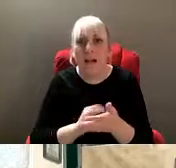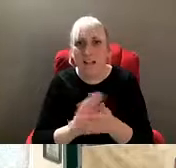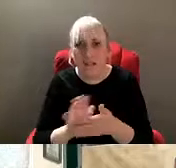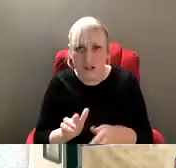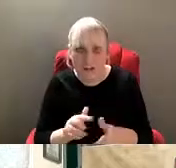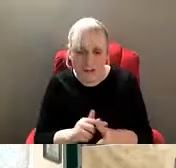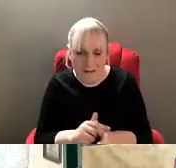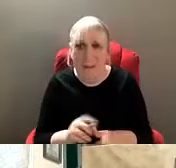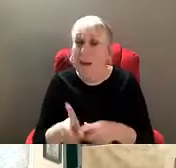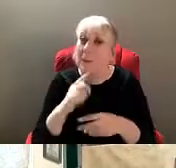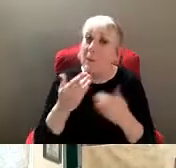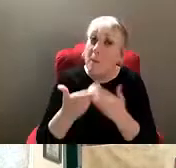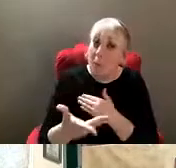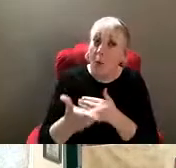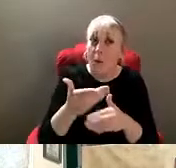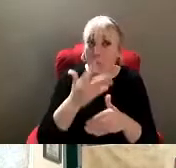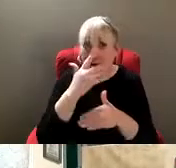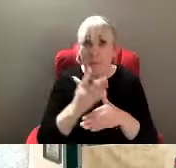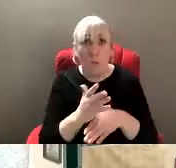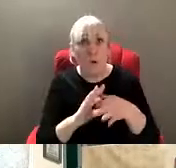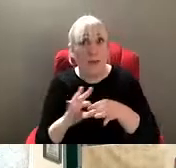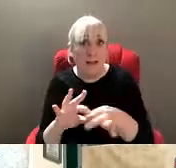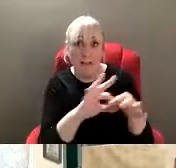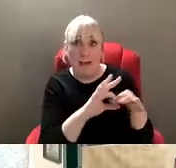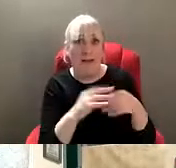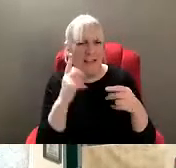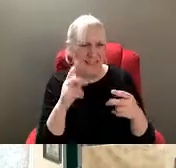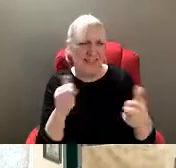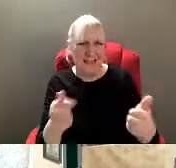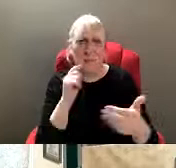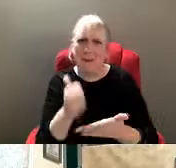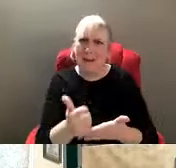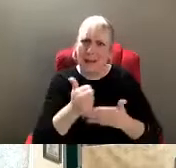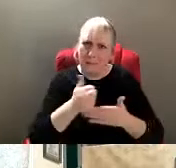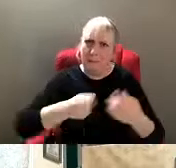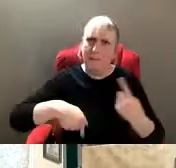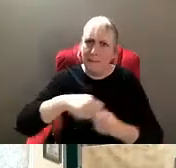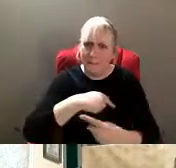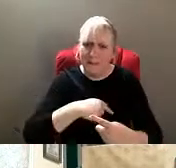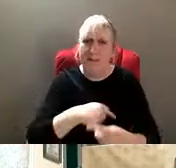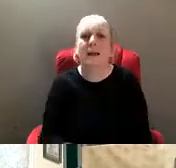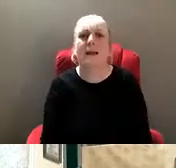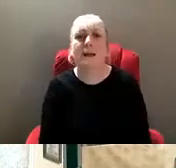more likely we are to be successful and this is a venue the inwood is a venue where this can happen